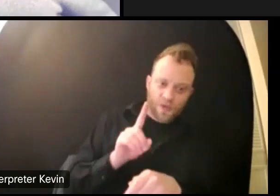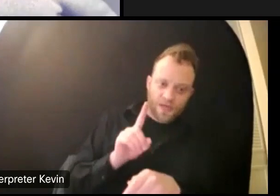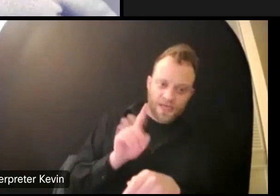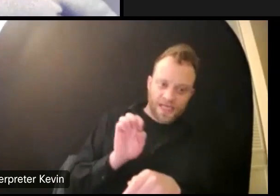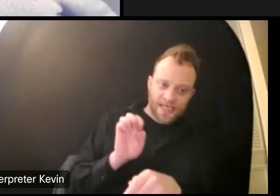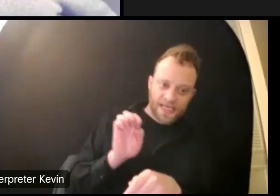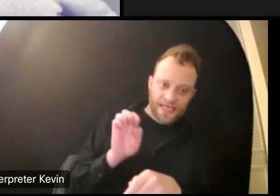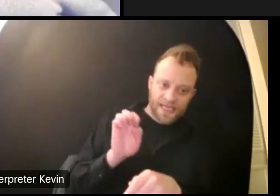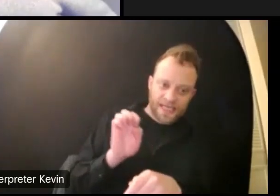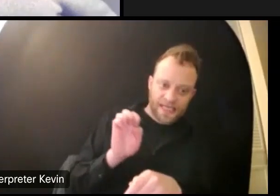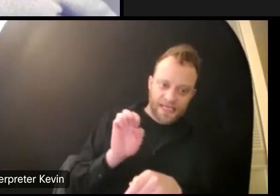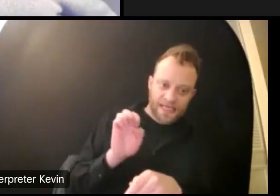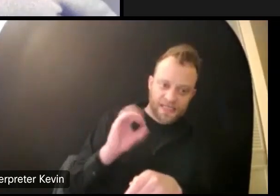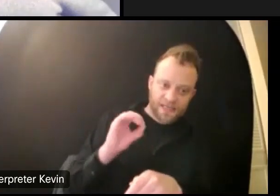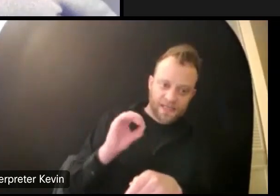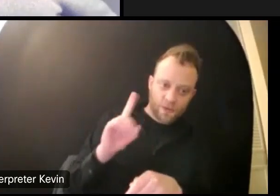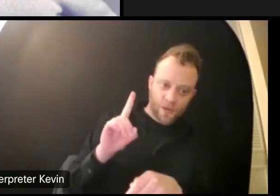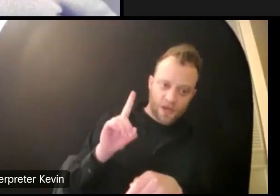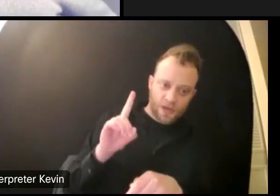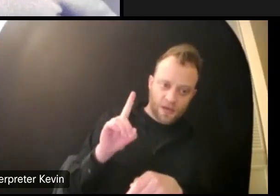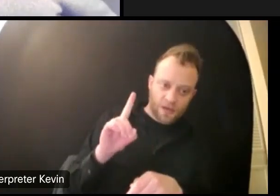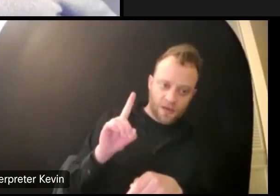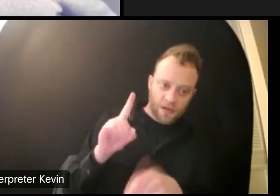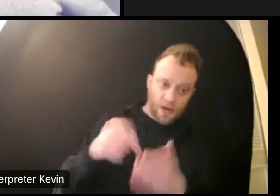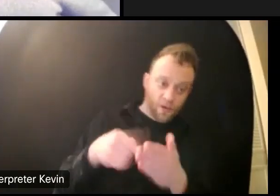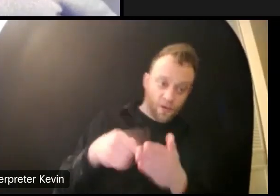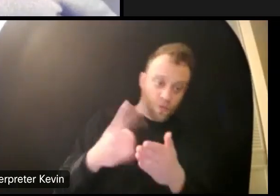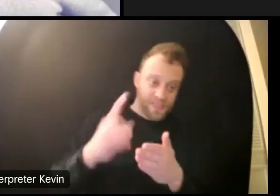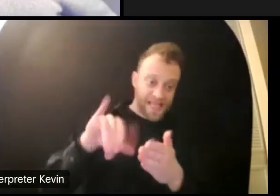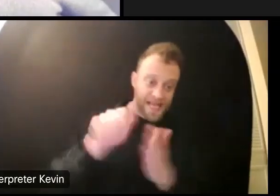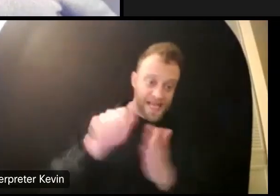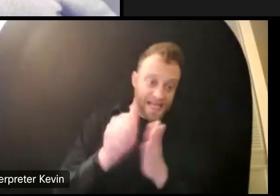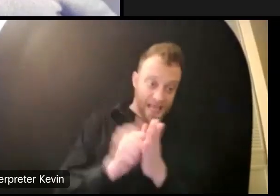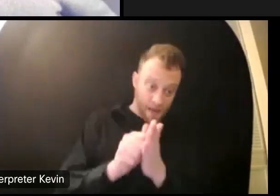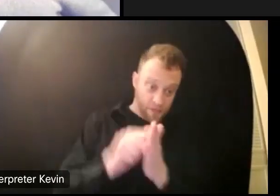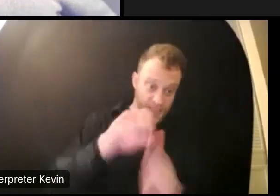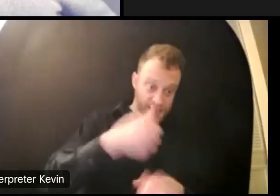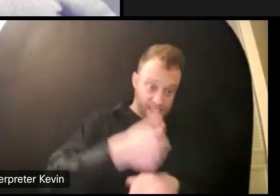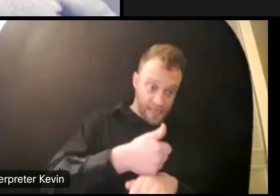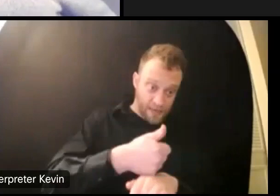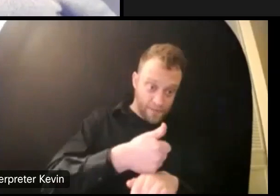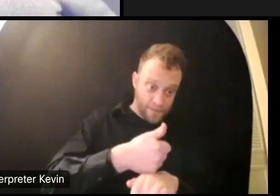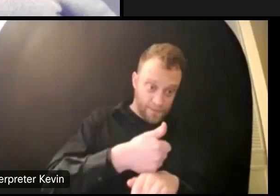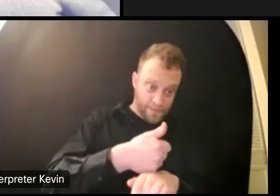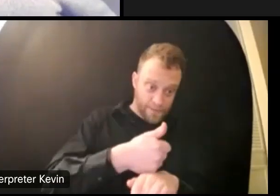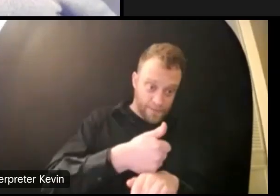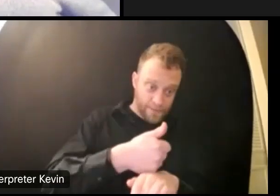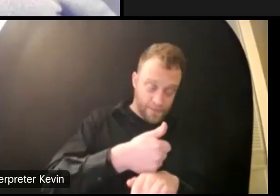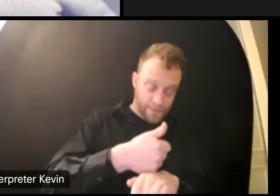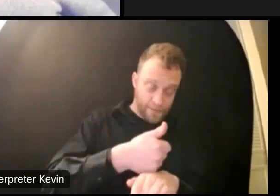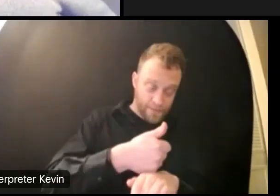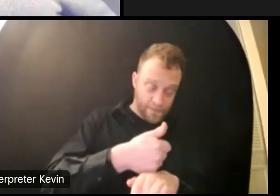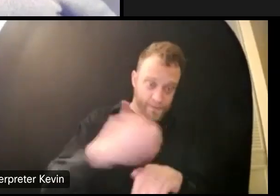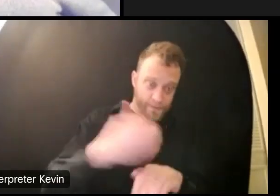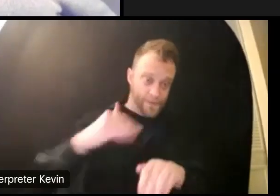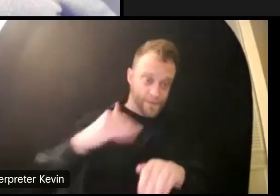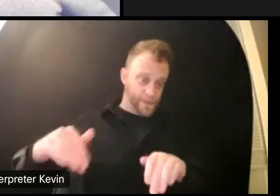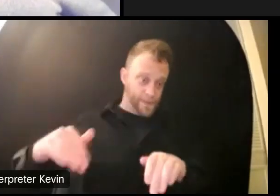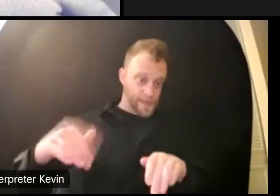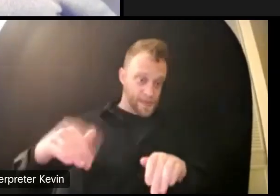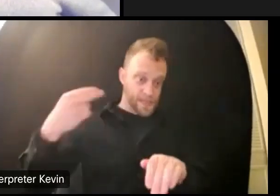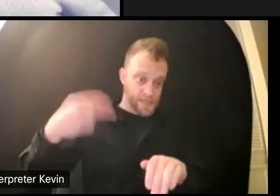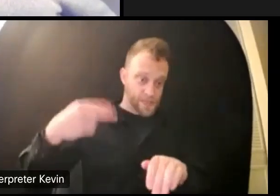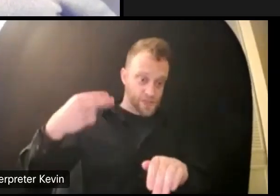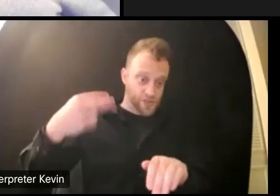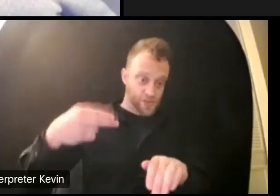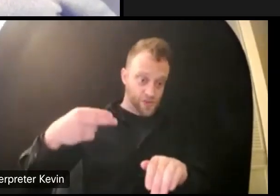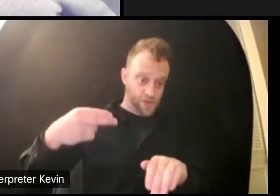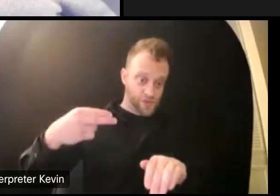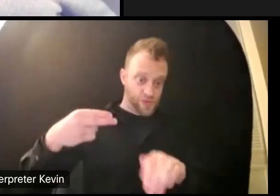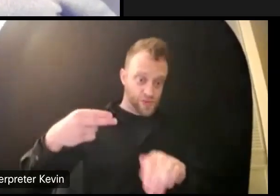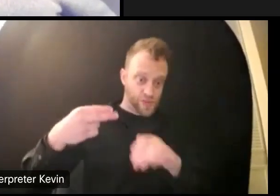So once the new account is set up then the historic material attached to 1A08 could migrate